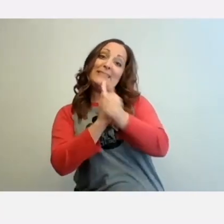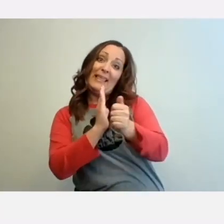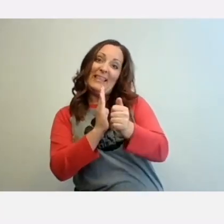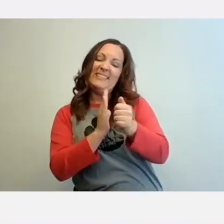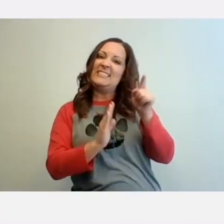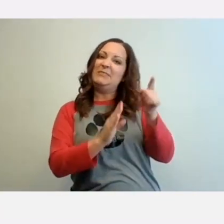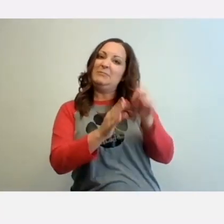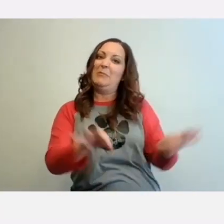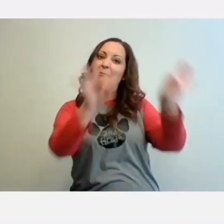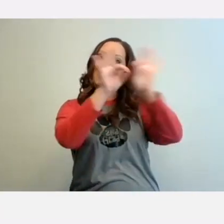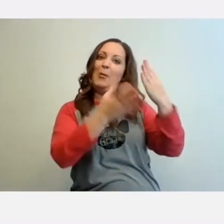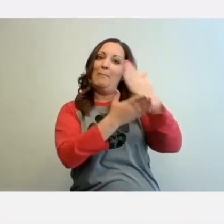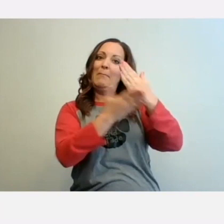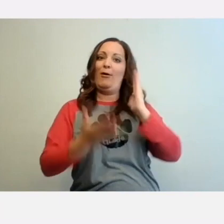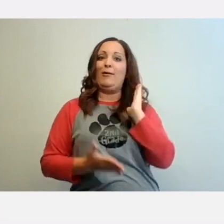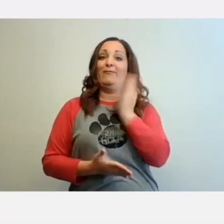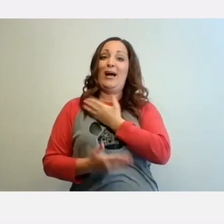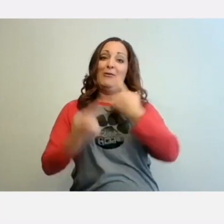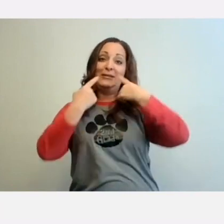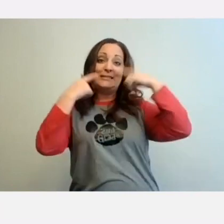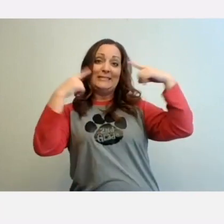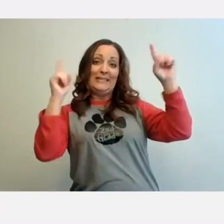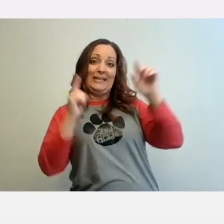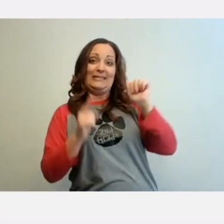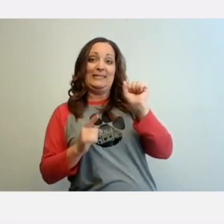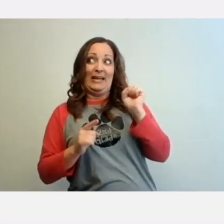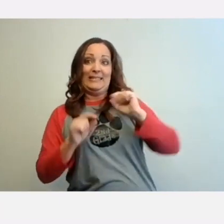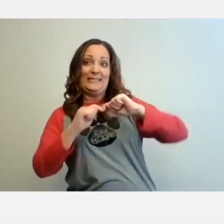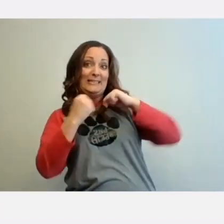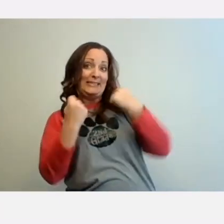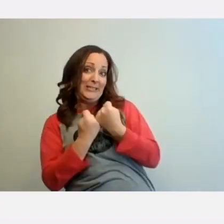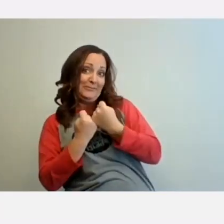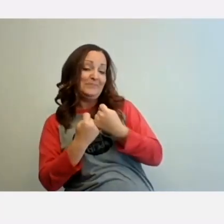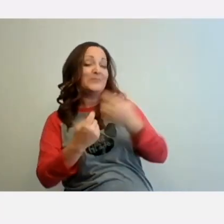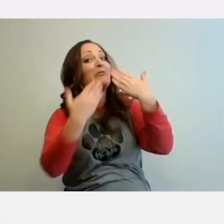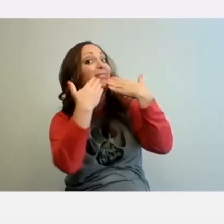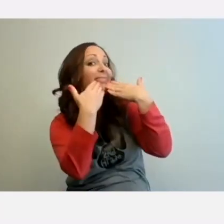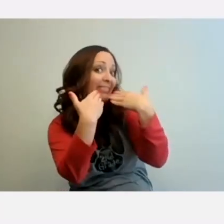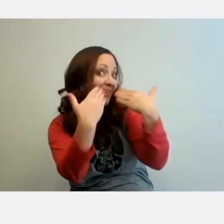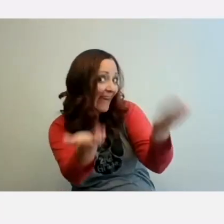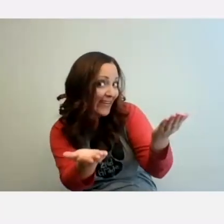Rene provided us new tips from time to time and encouraged us